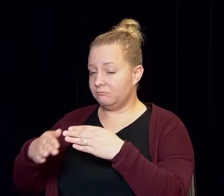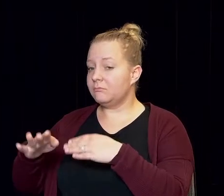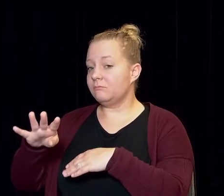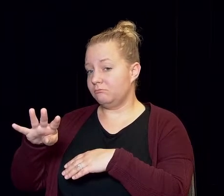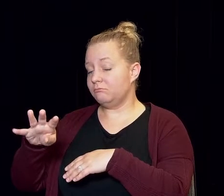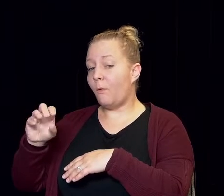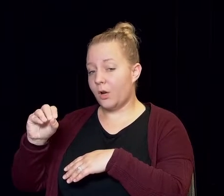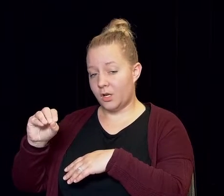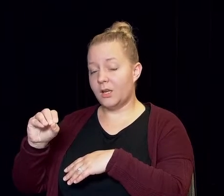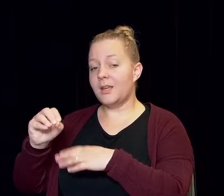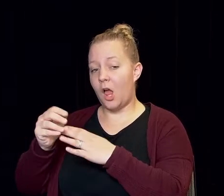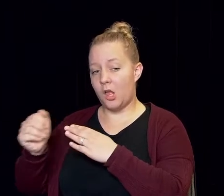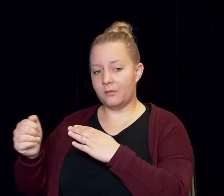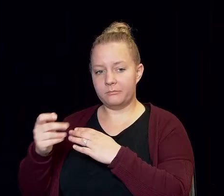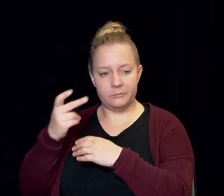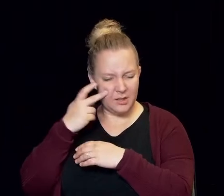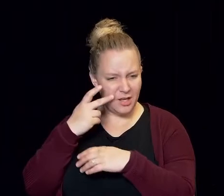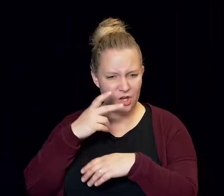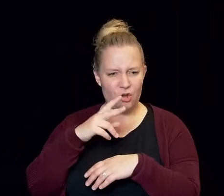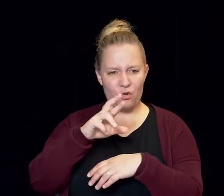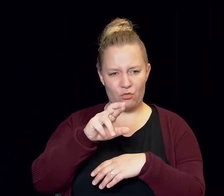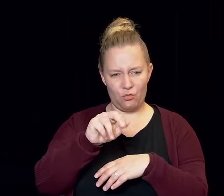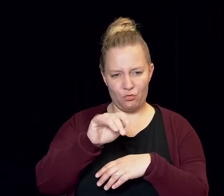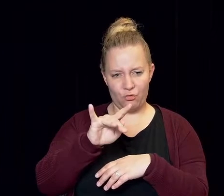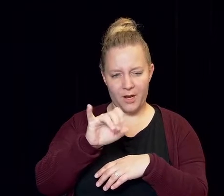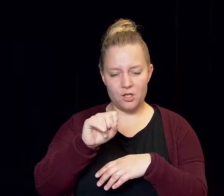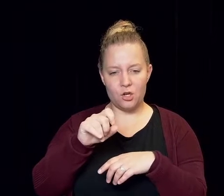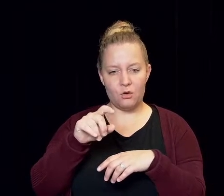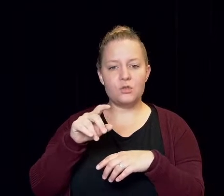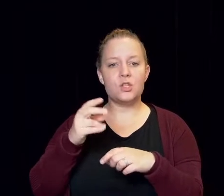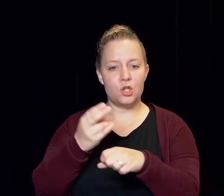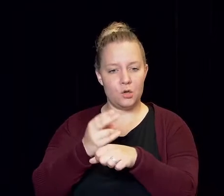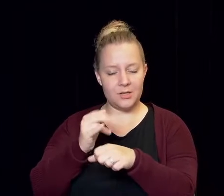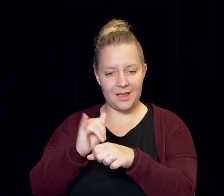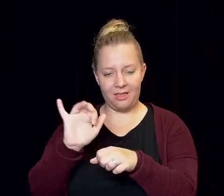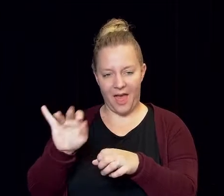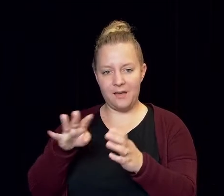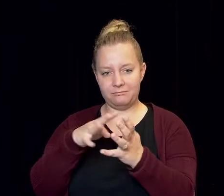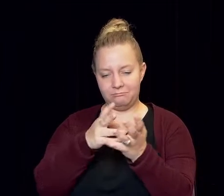some ratios based on that table that you created. So, if you did happen to have an incorrect timer, go